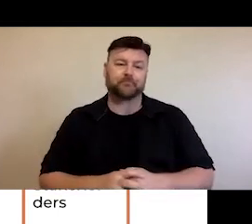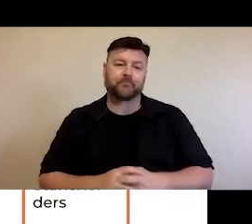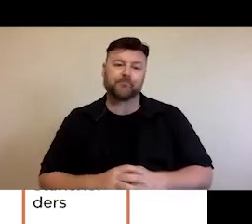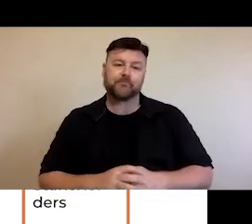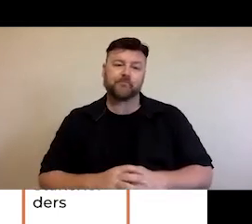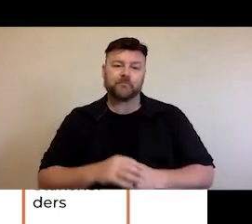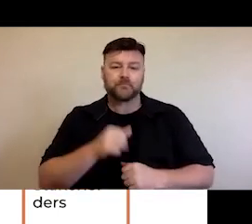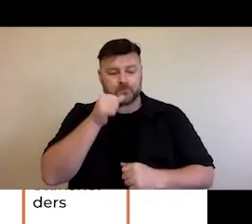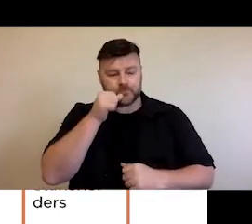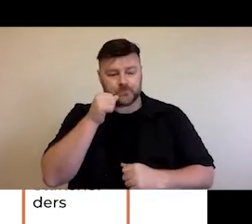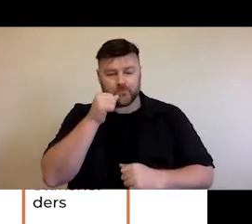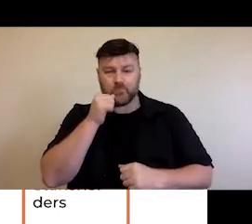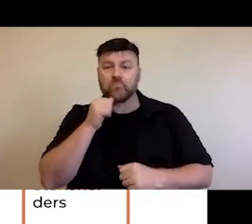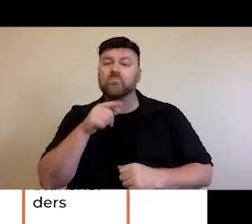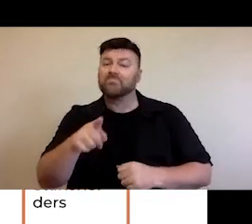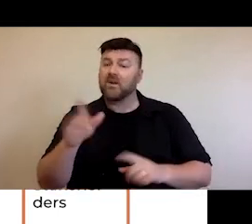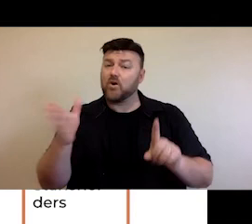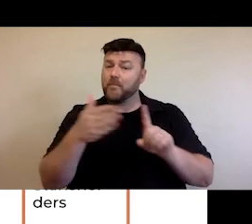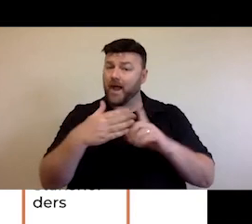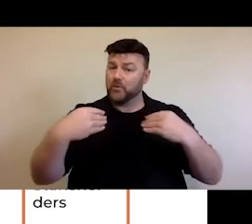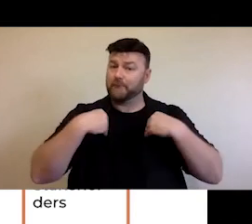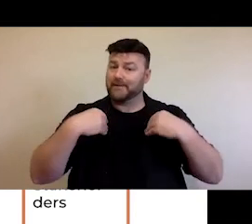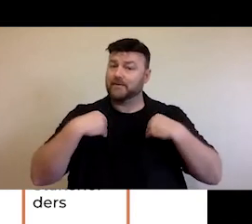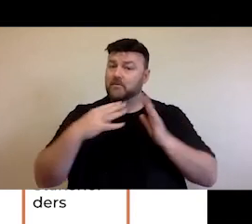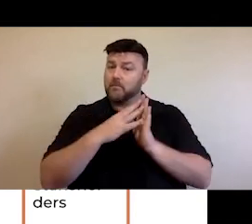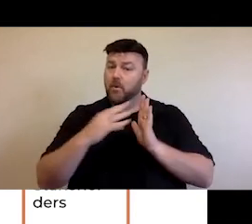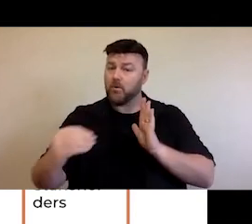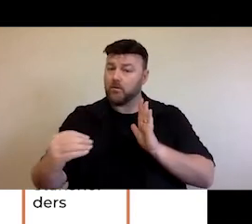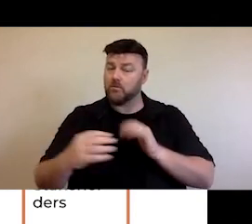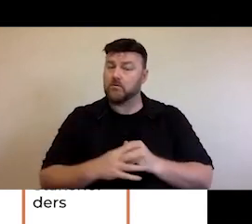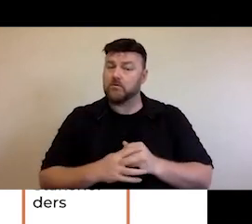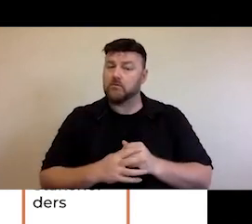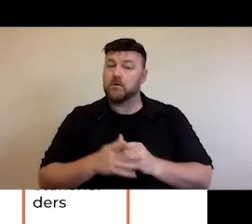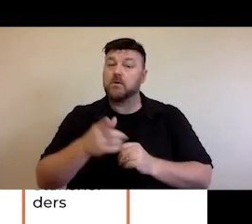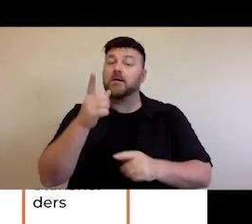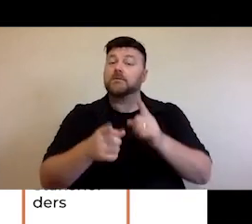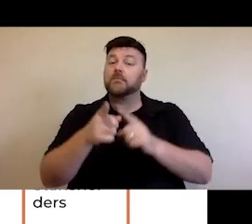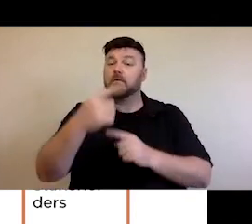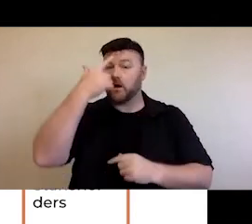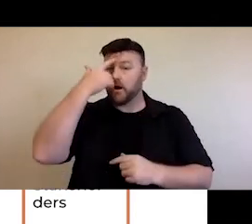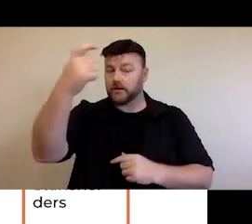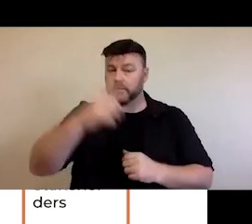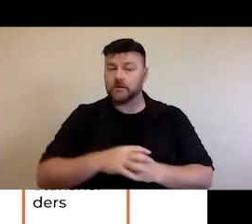Once you've had these ideas and you've stress-tested them and they still stand, unare them through the canvas. It will tell you